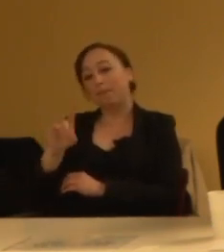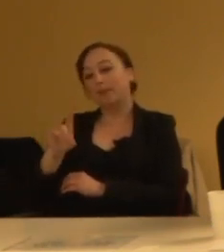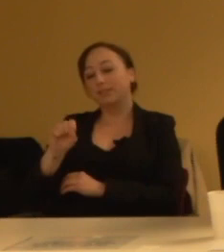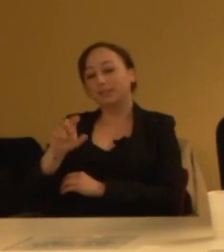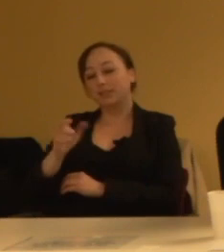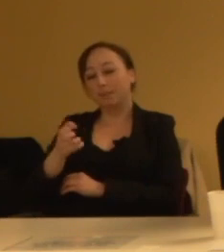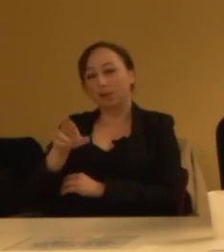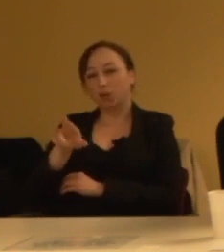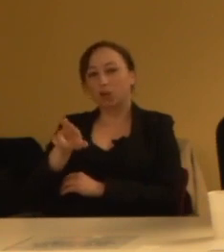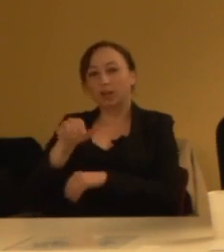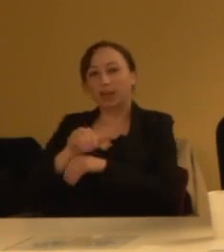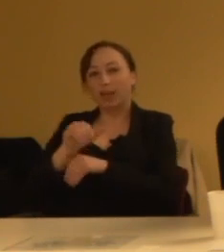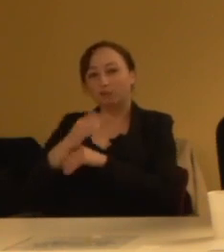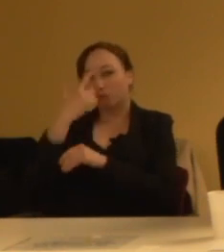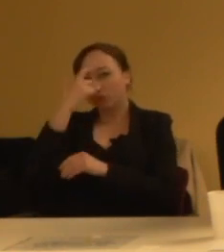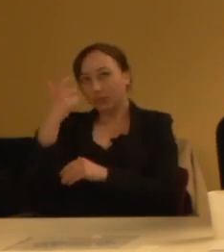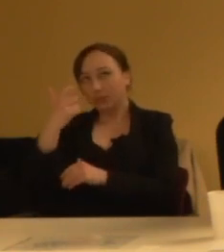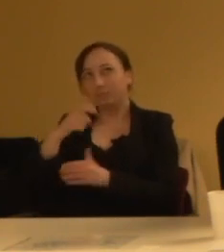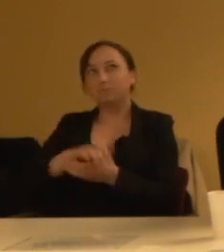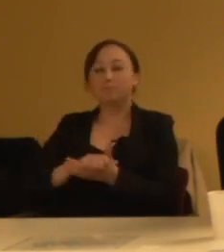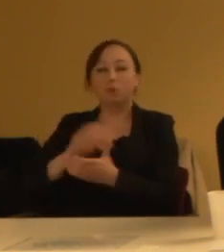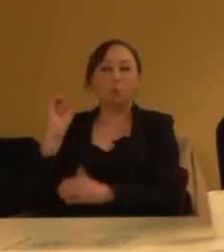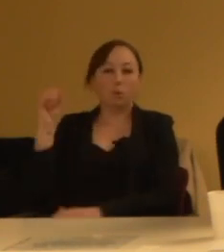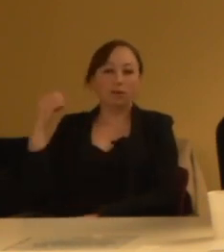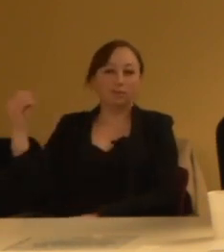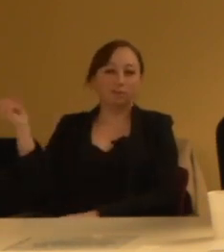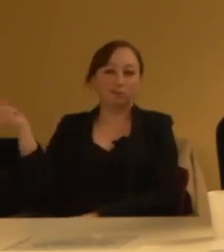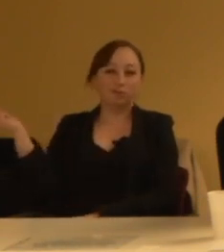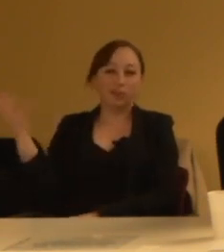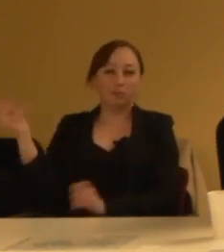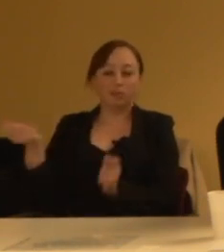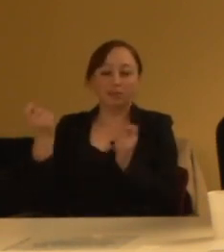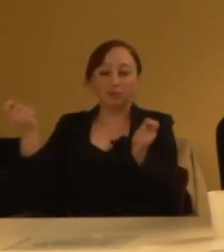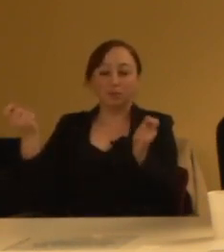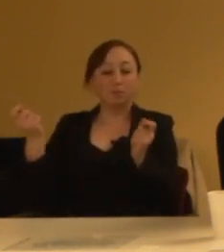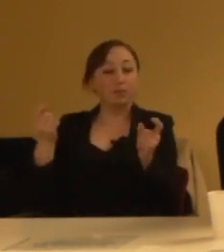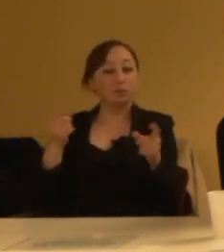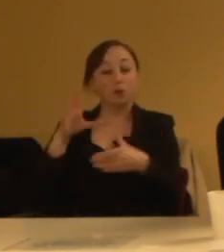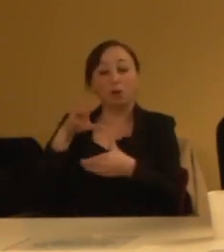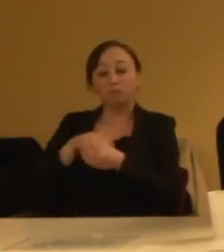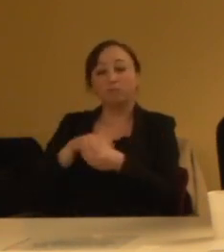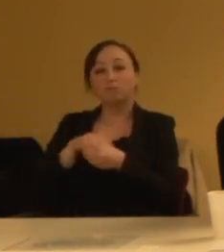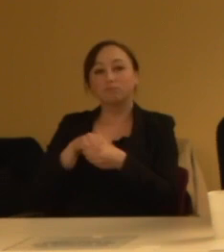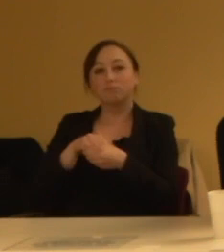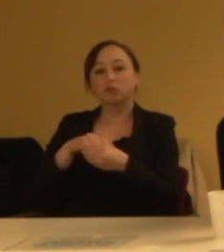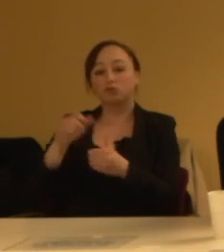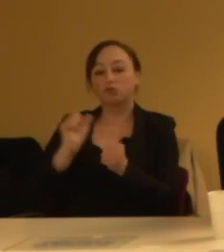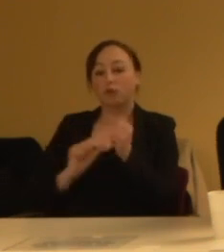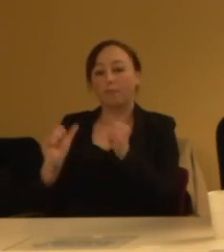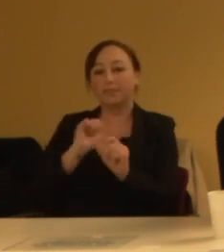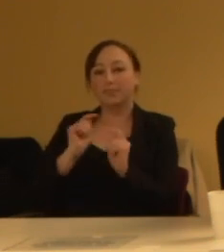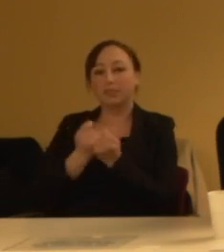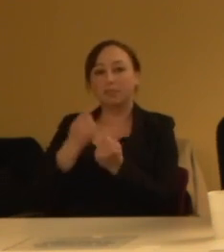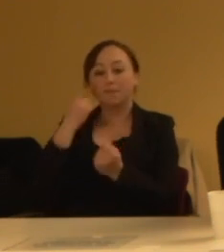and Fences, at Oregon Shakespeare Festival. She was also part of the dramaturgical team for the remount